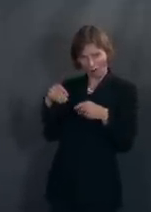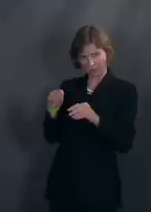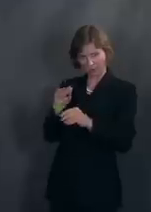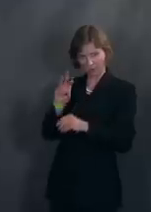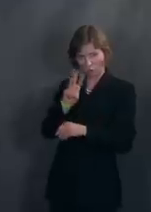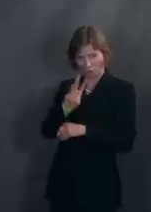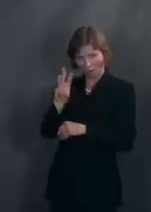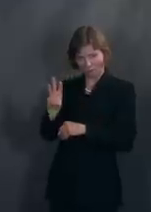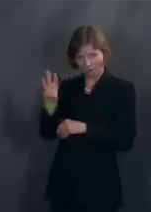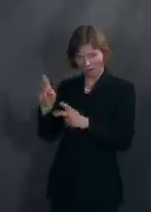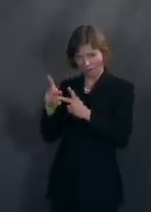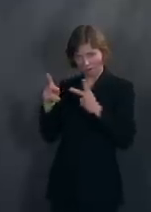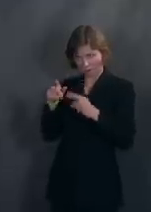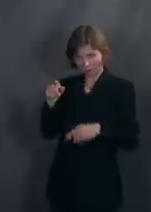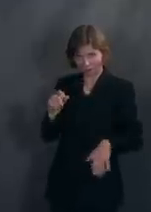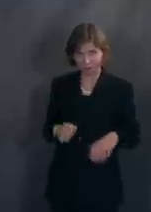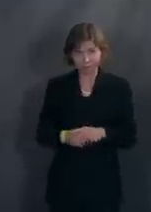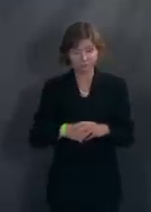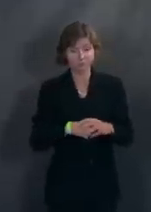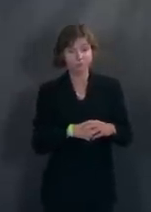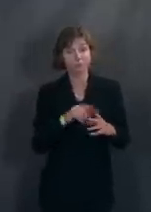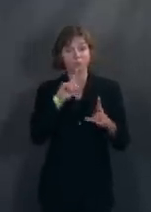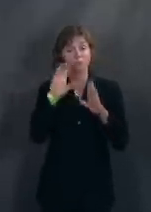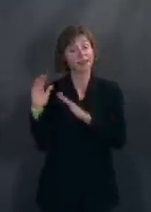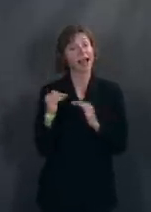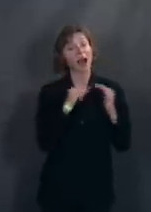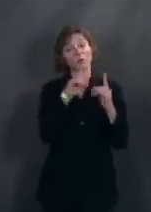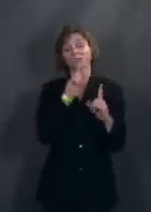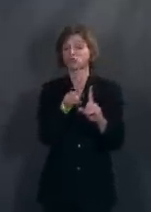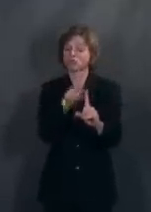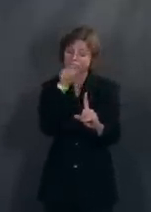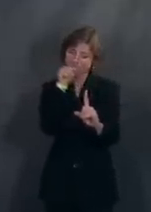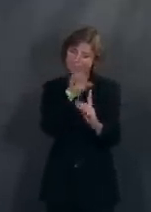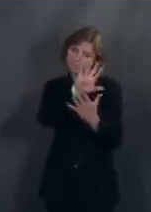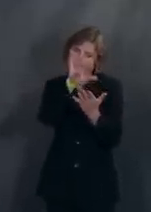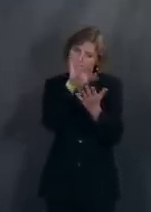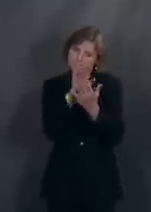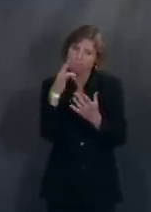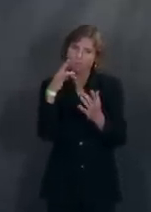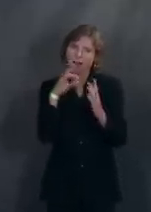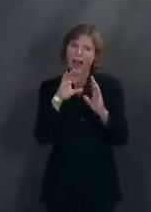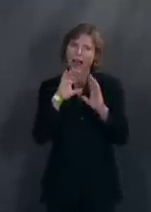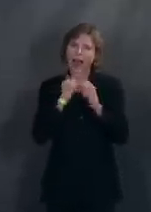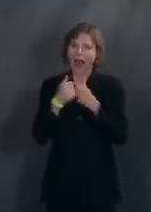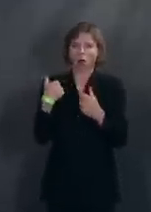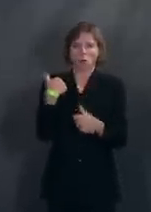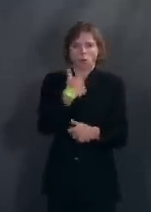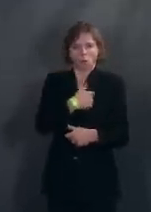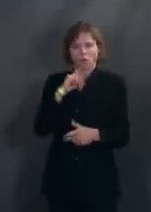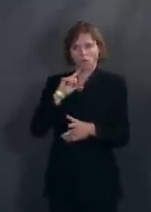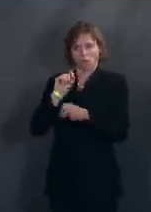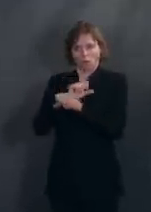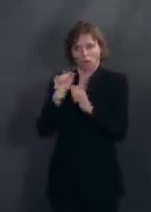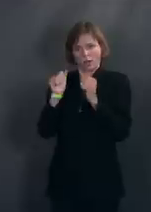Equity is at the core of how the Center for Disease Control is working with states to select pharmacy partners for this first phase.